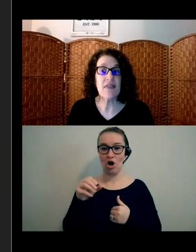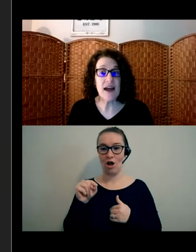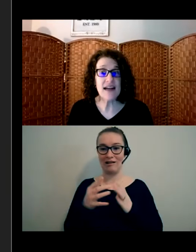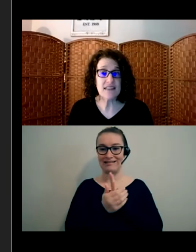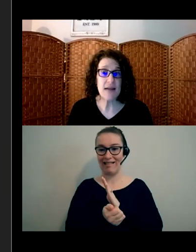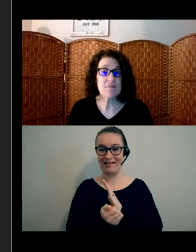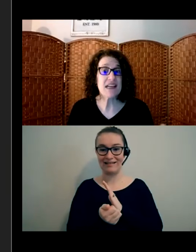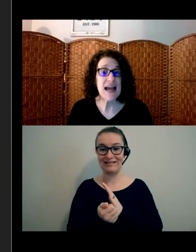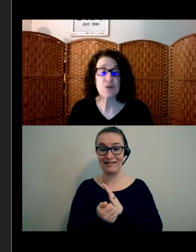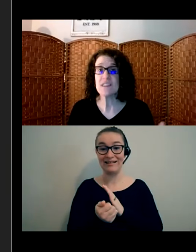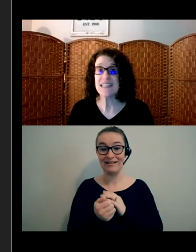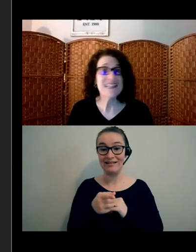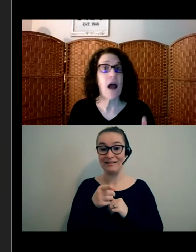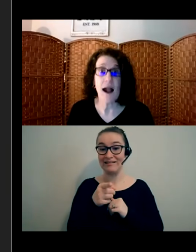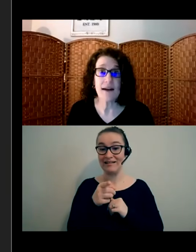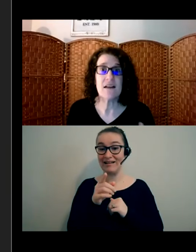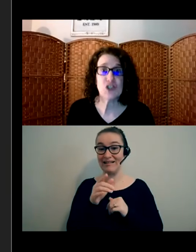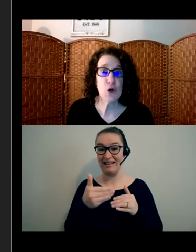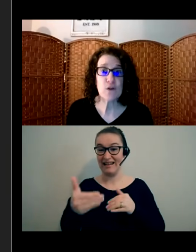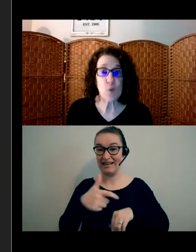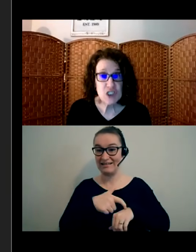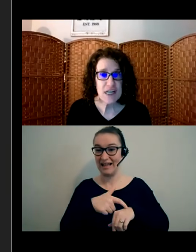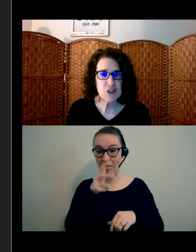That time the captions did not show the voice changes.